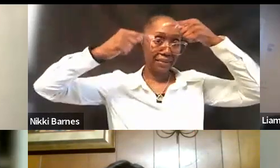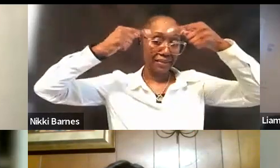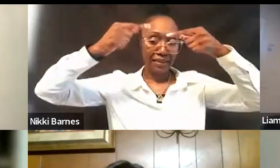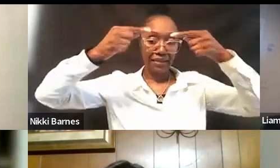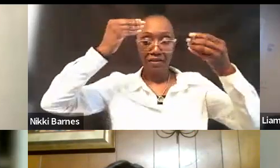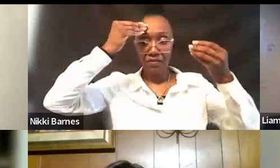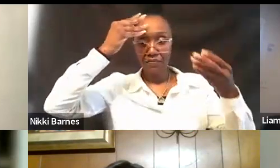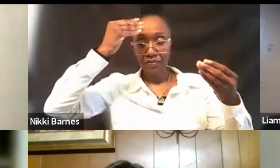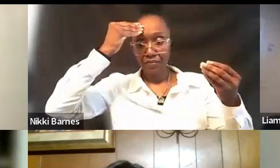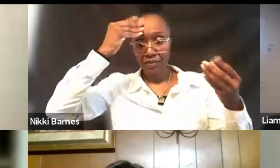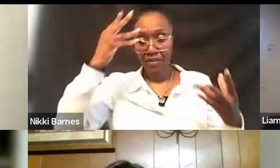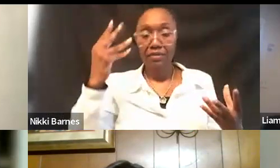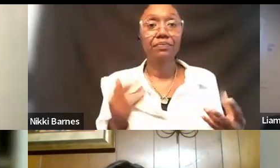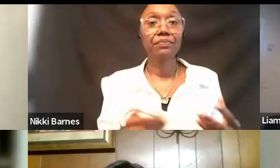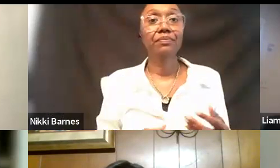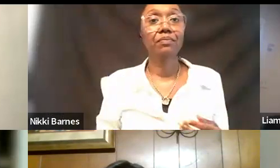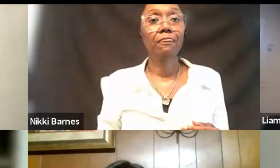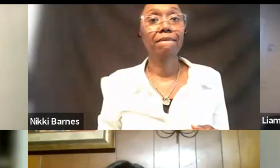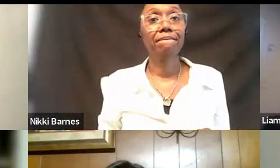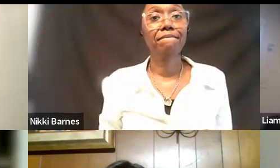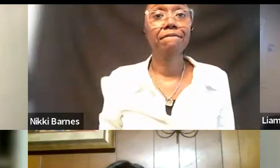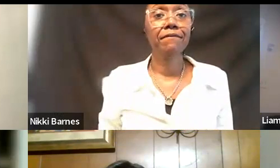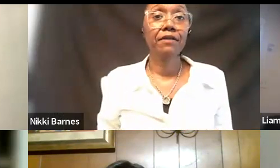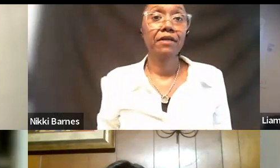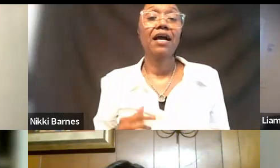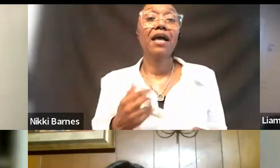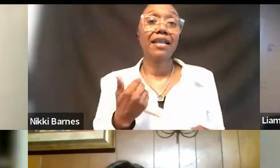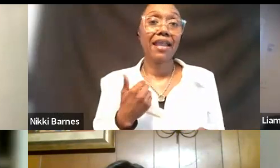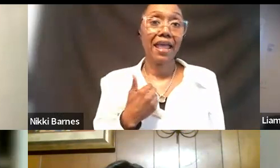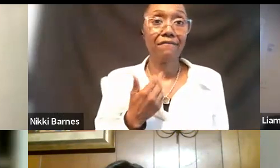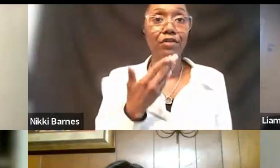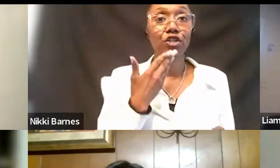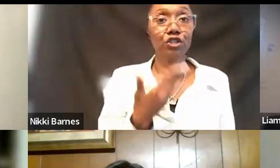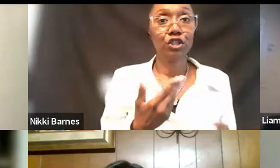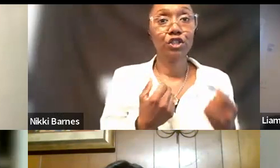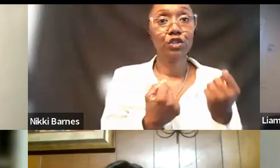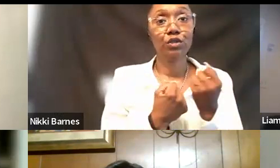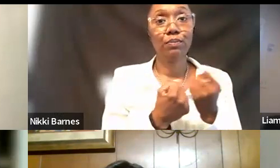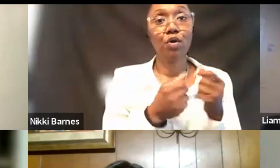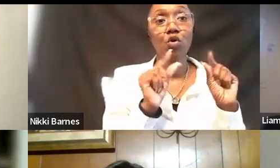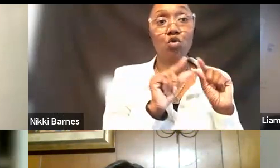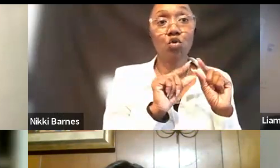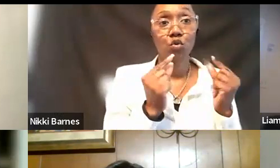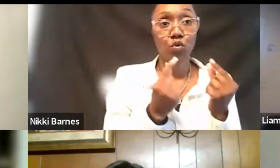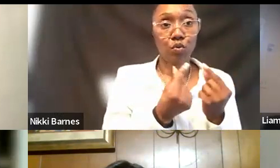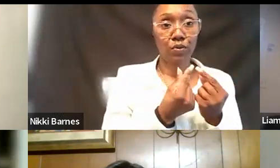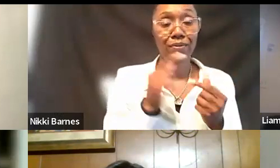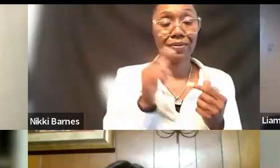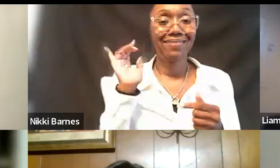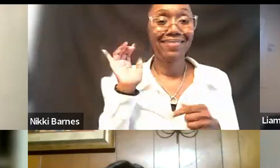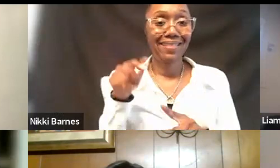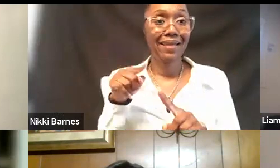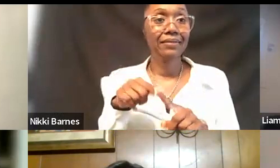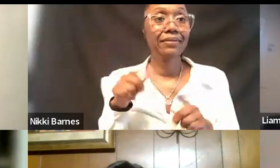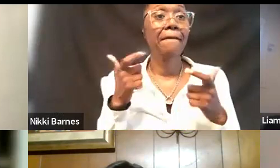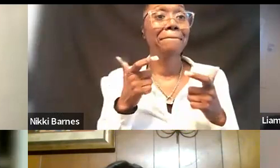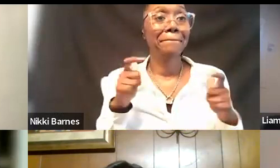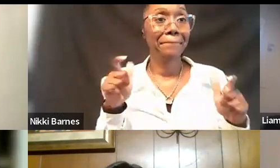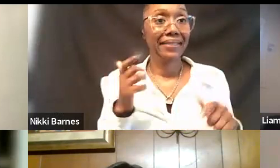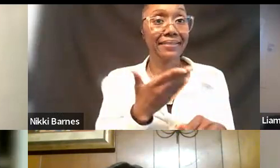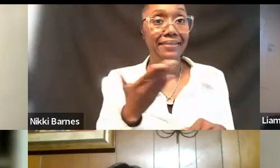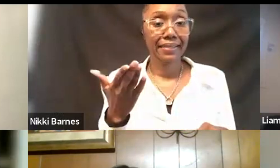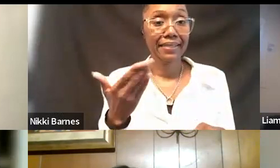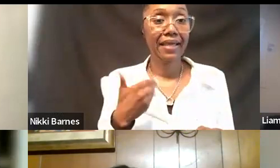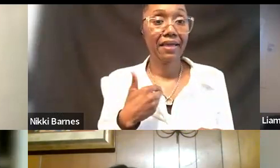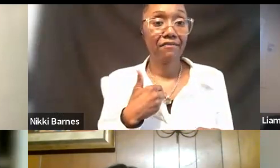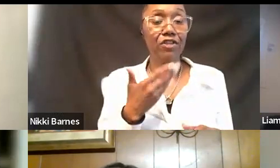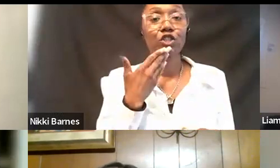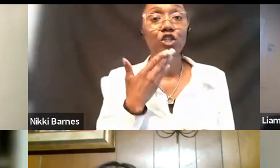And have a good support group. That is the Biggest thing to have is, is a good support group.